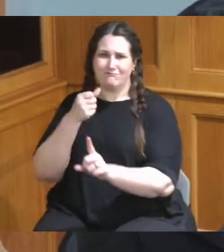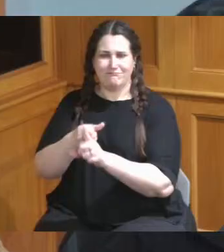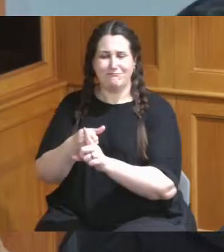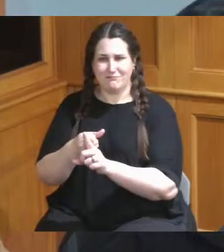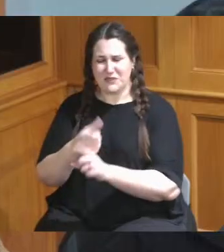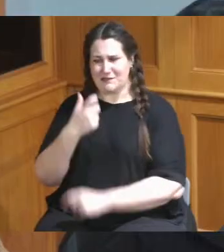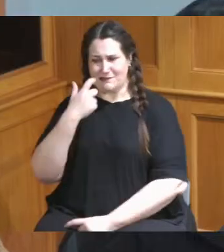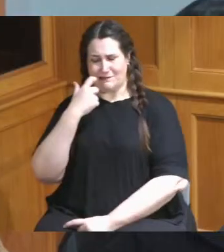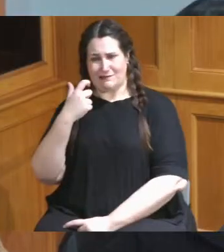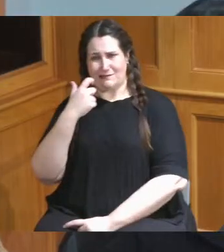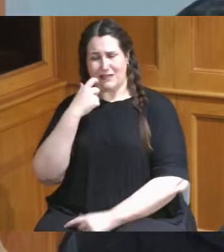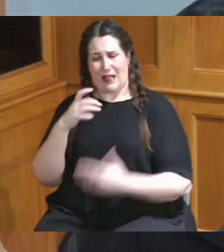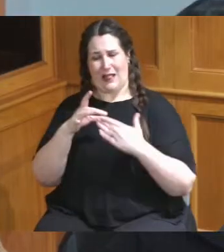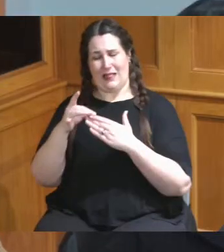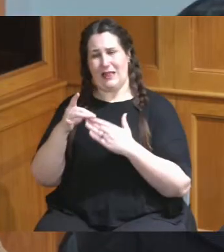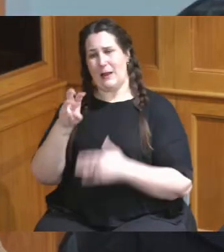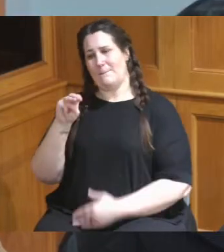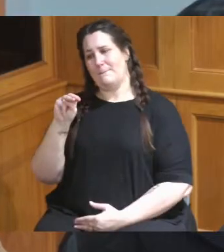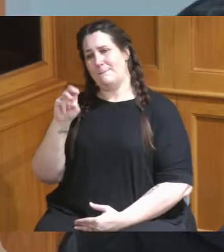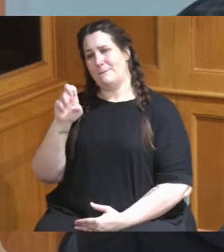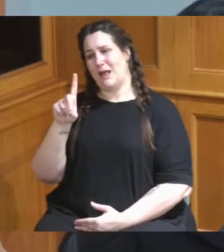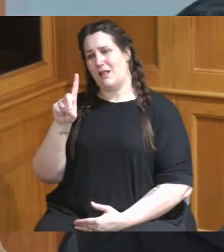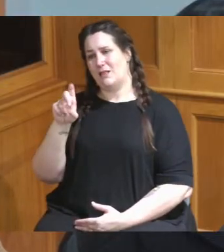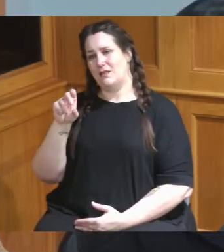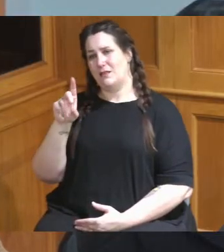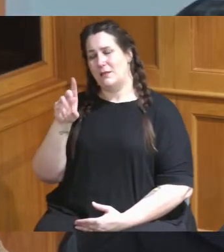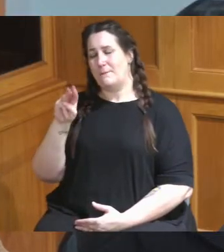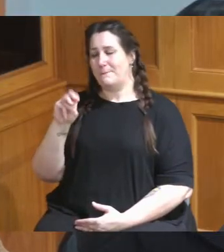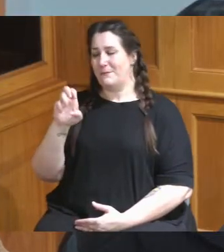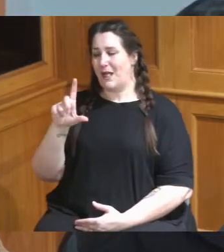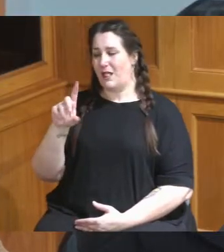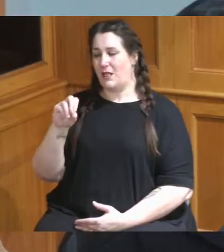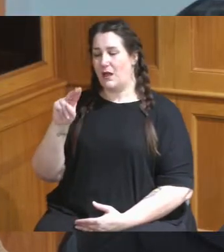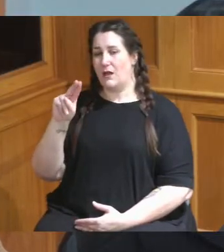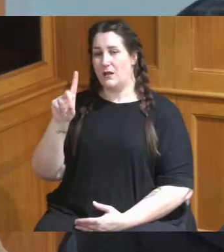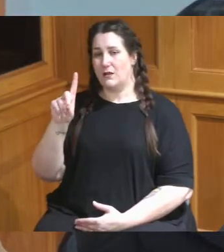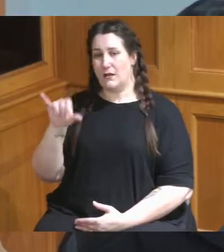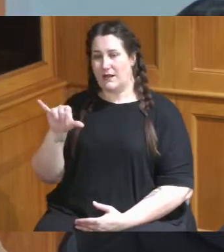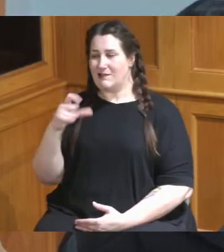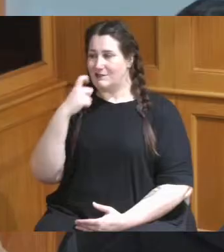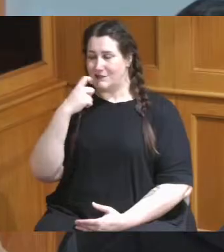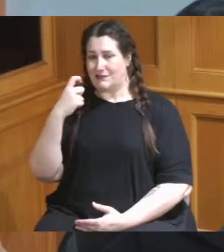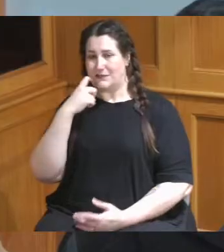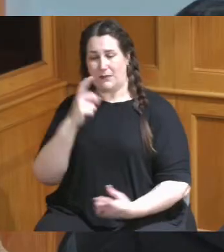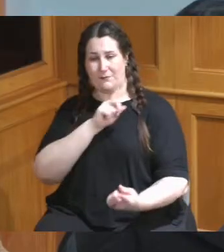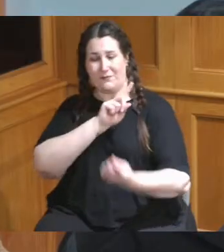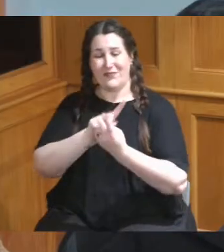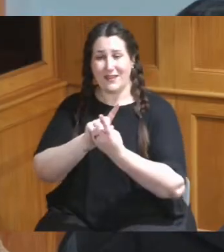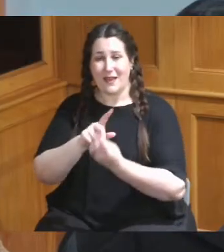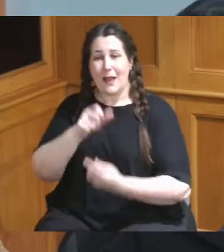our lead advocate, Melanie Ridgeway, recently ran into a male former student who is now in college.